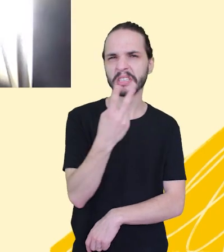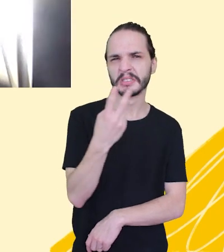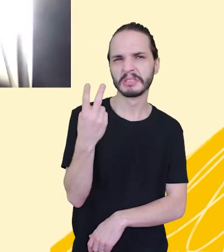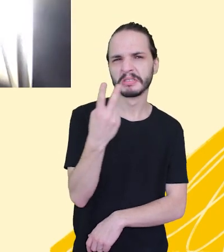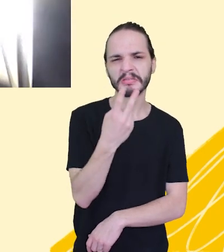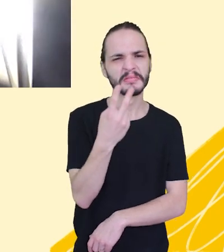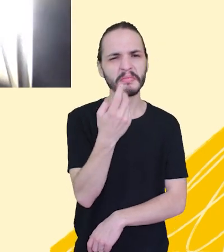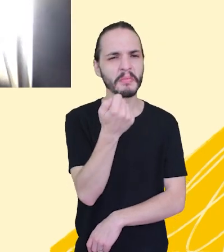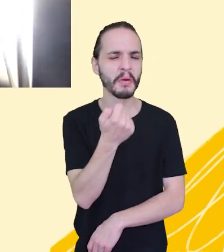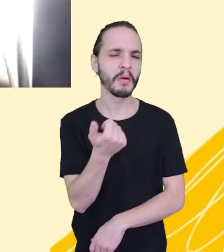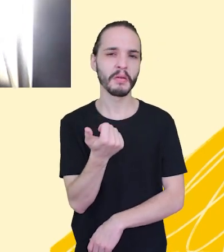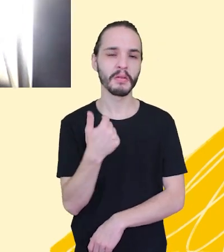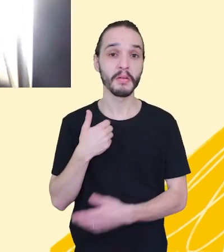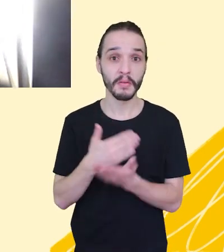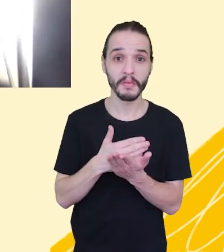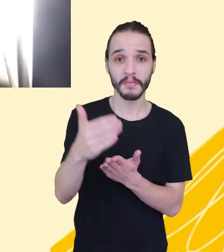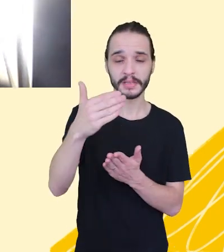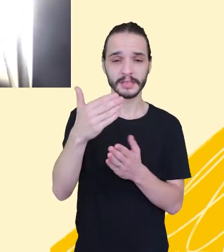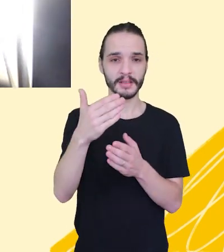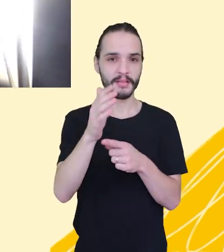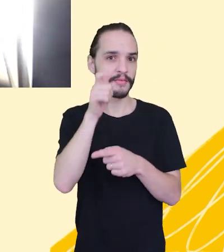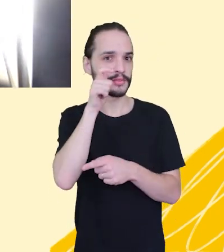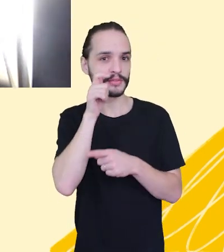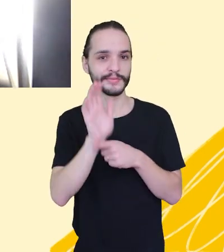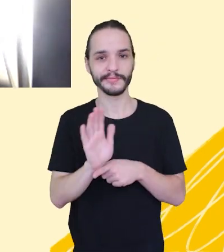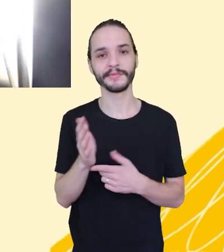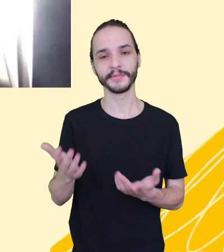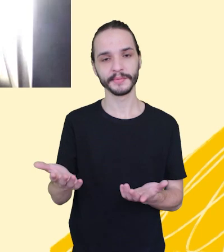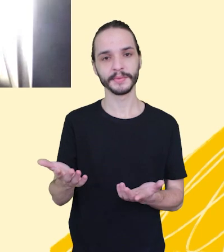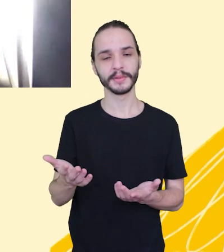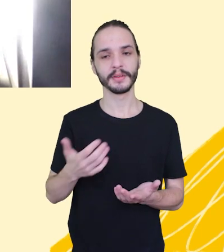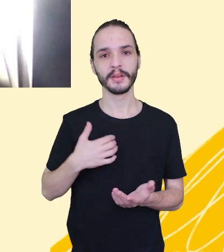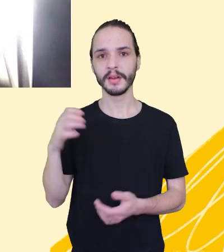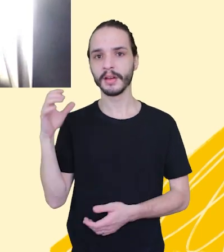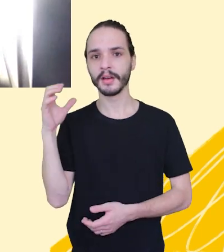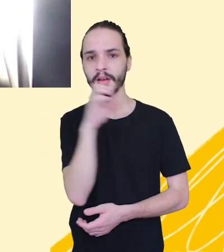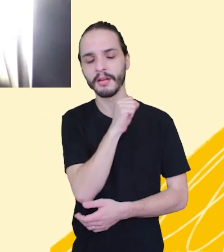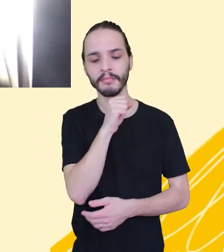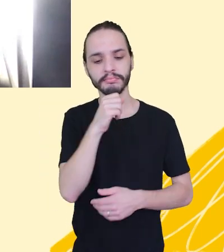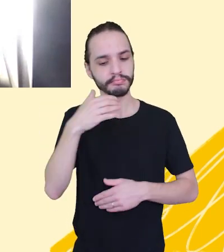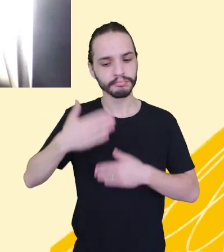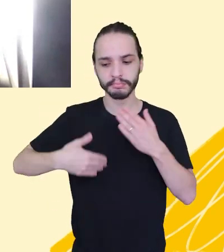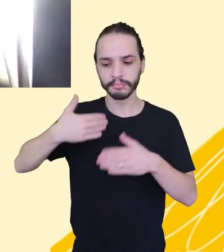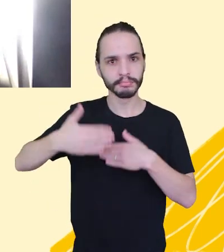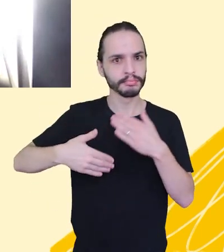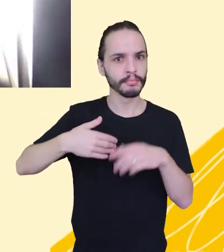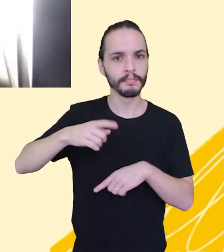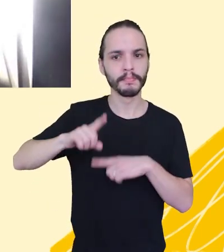And then it developed quite fast that I preferred to go to cinema than to theater.